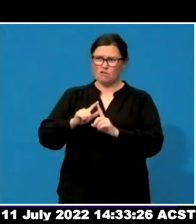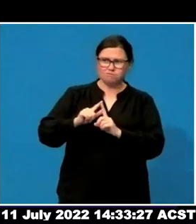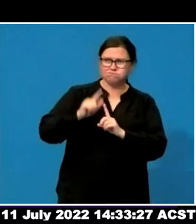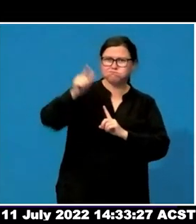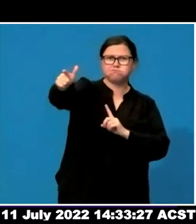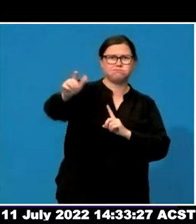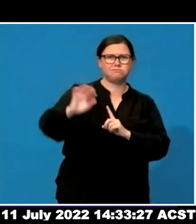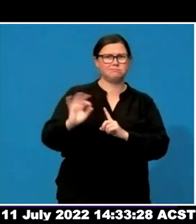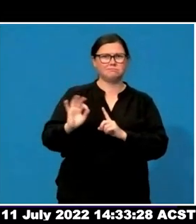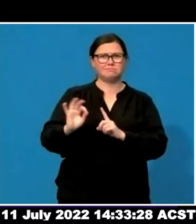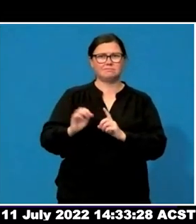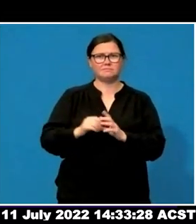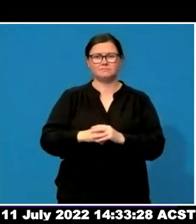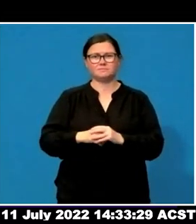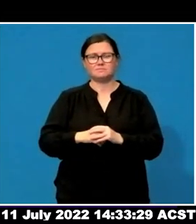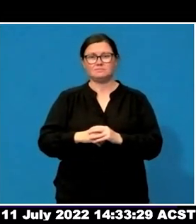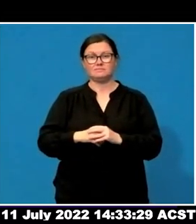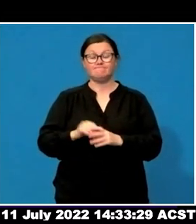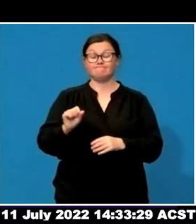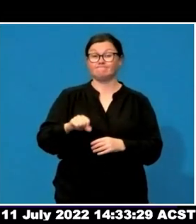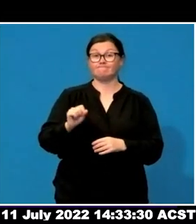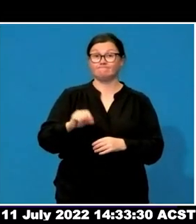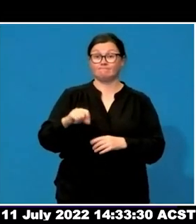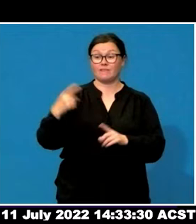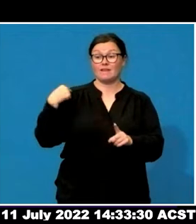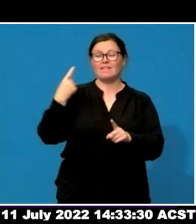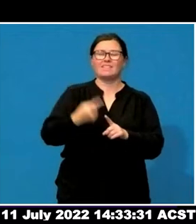Clearly through these last few years we've had a pandemic, so it has been